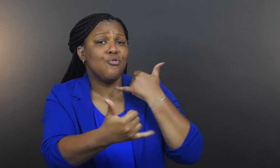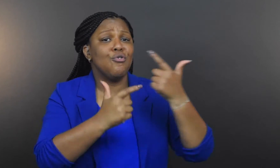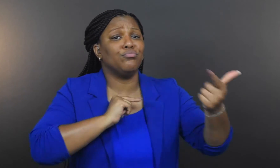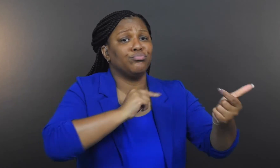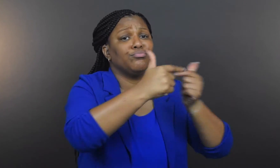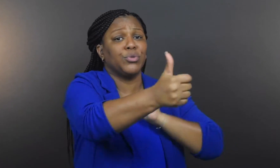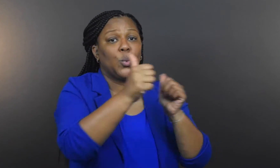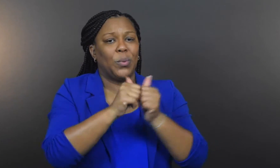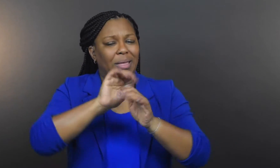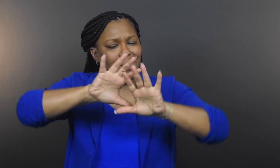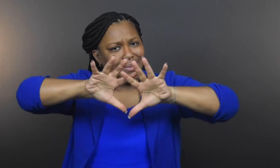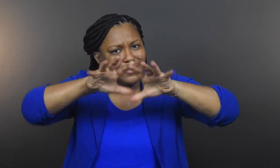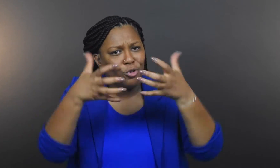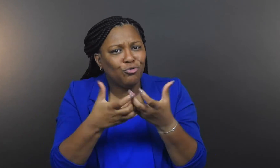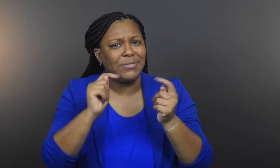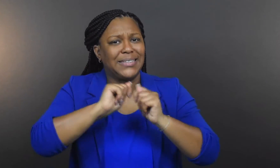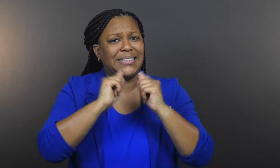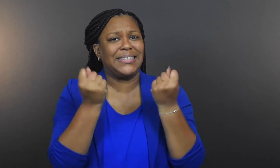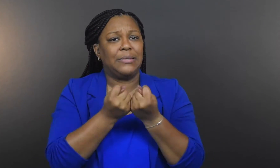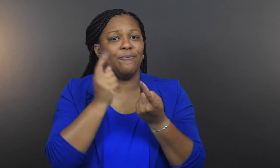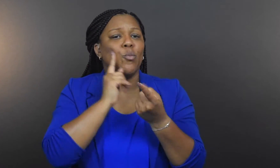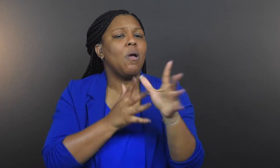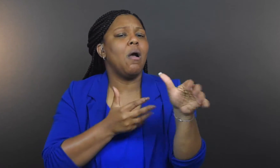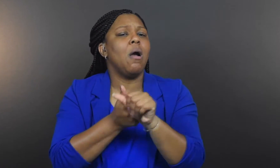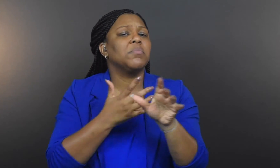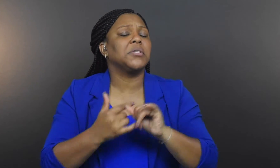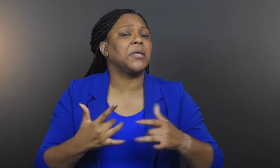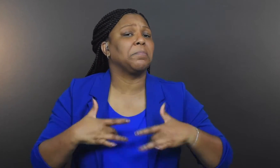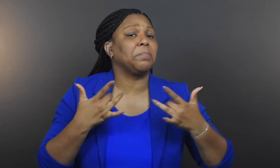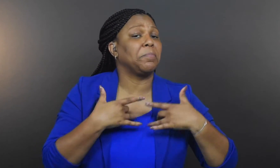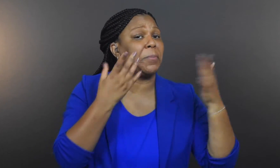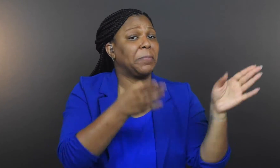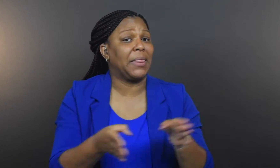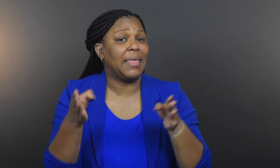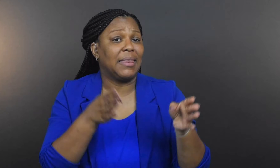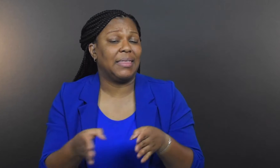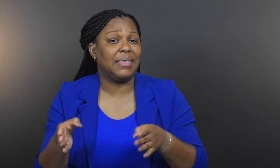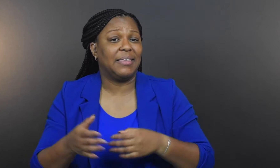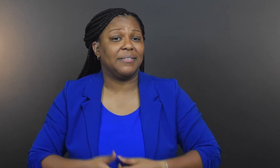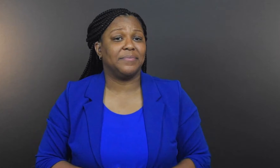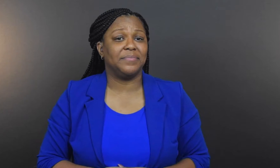team for updates and planning.